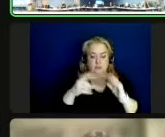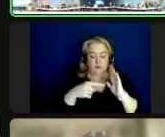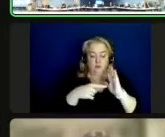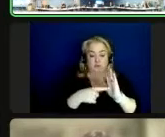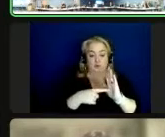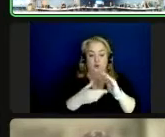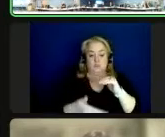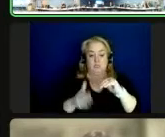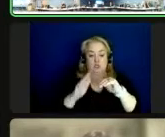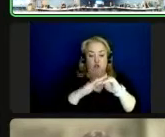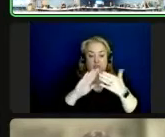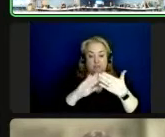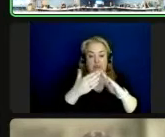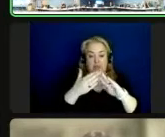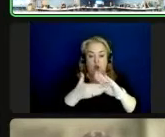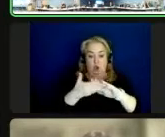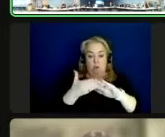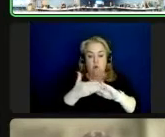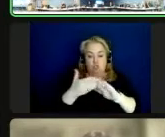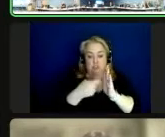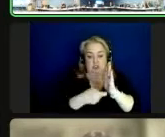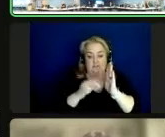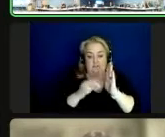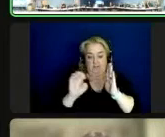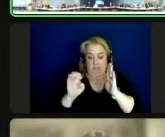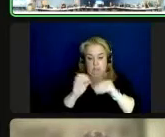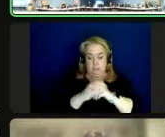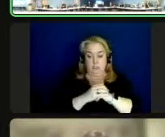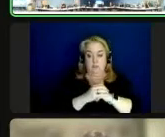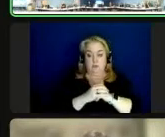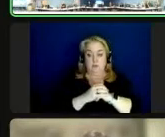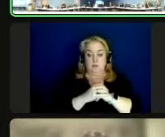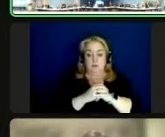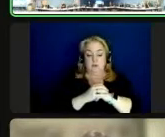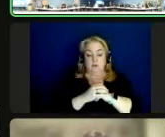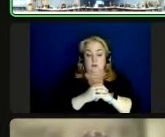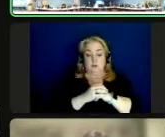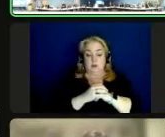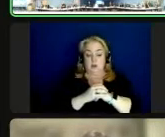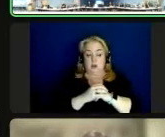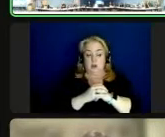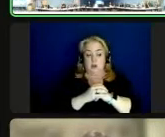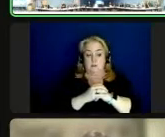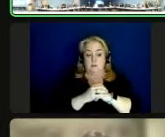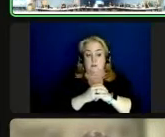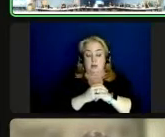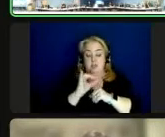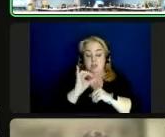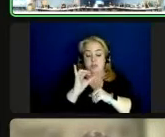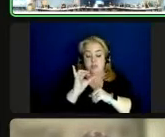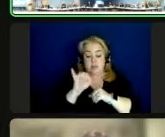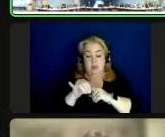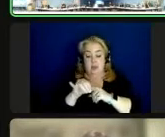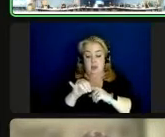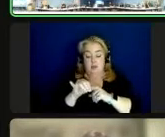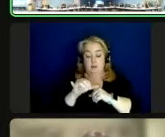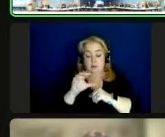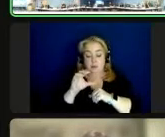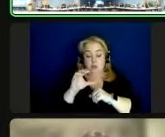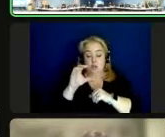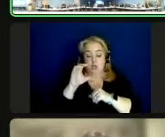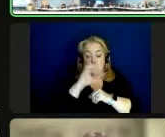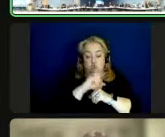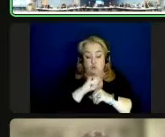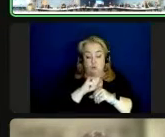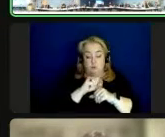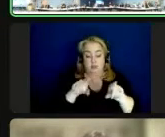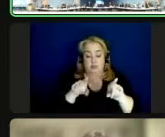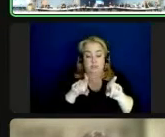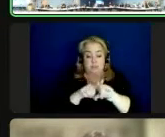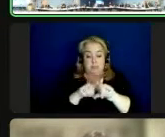SO ON TO THE QUEIO SLIDE 17